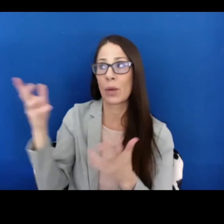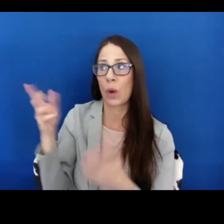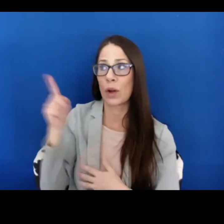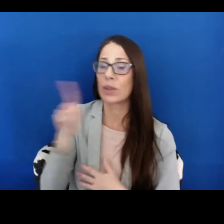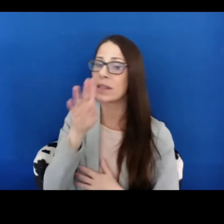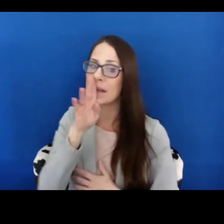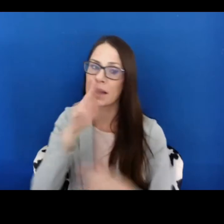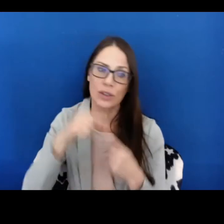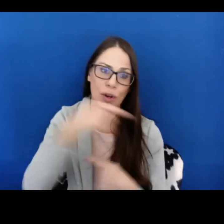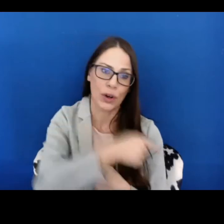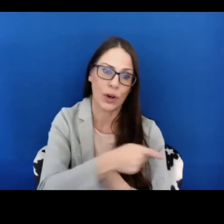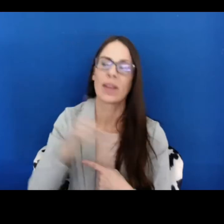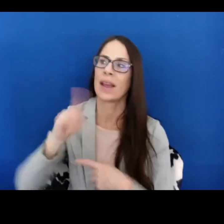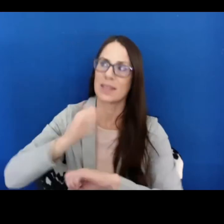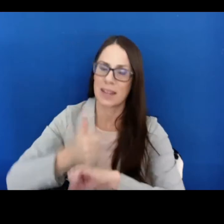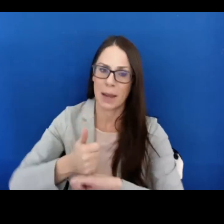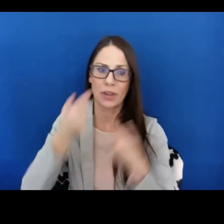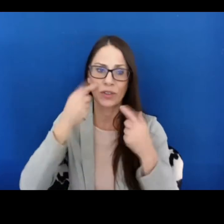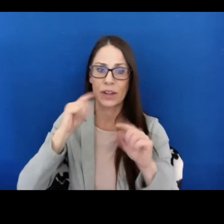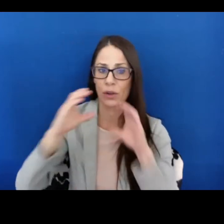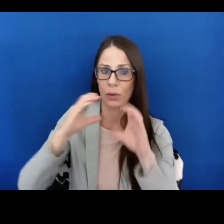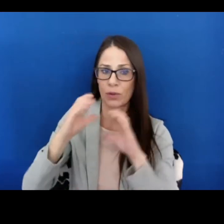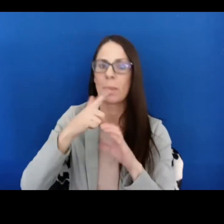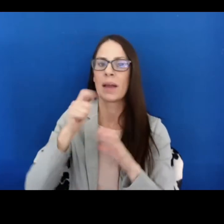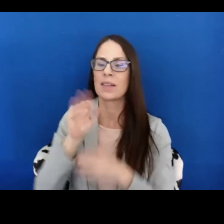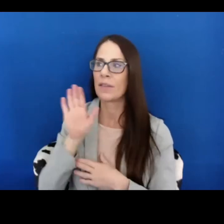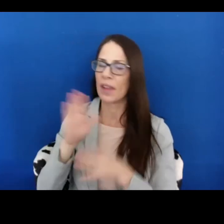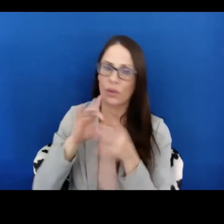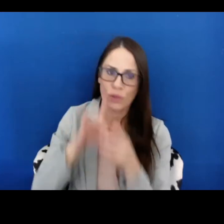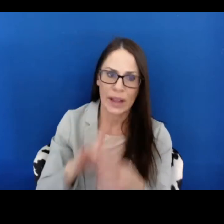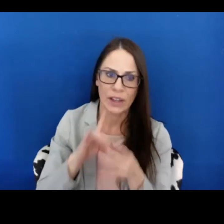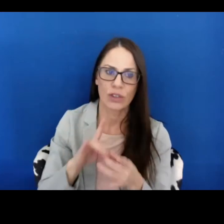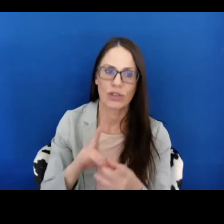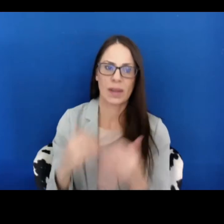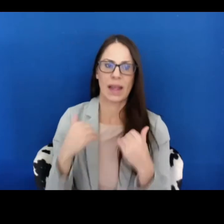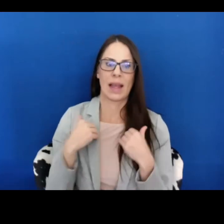communication precisely because of the relationships that existed between the pairs, and then their